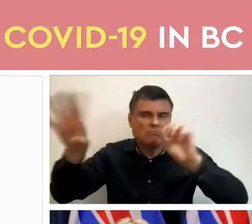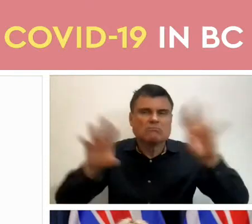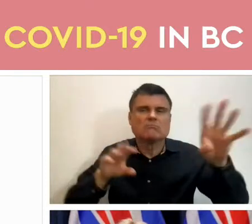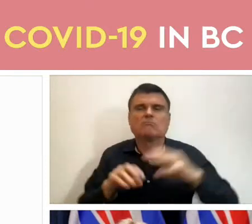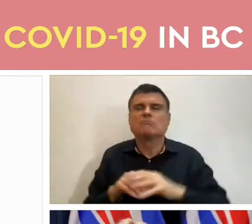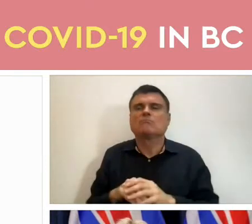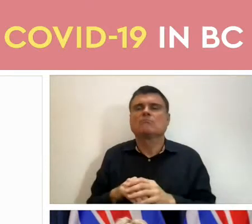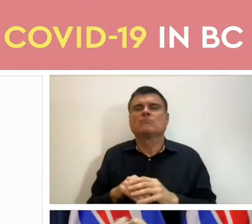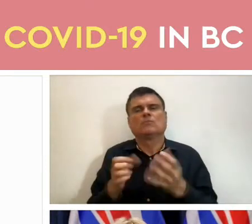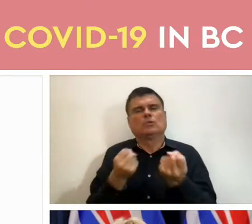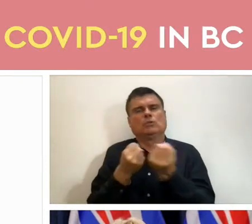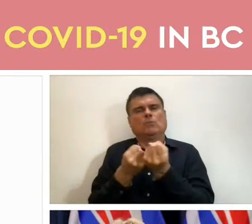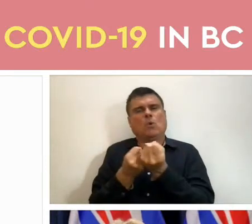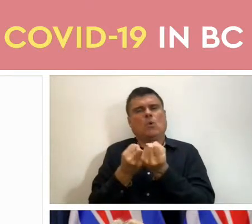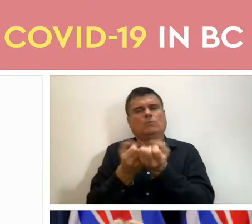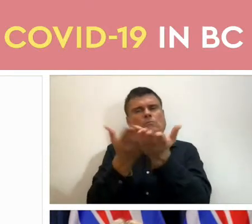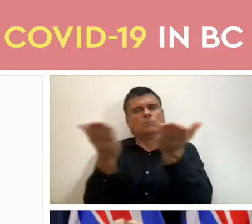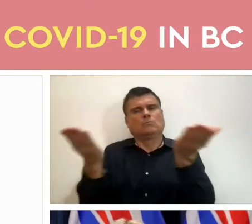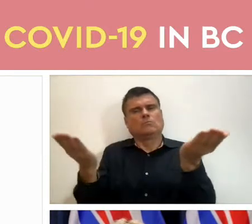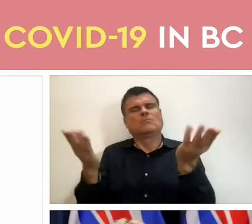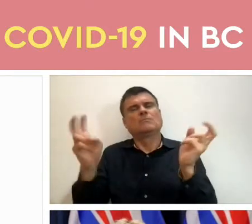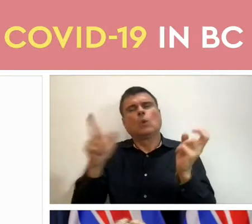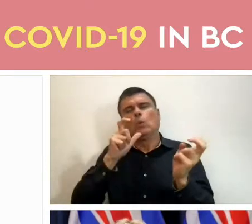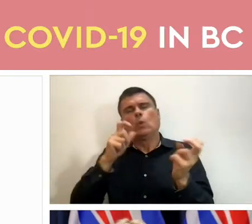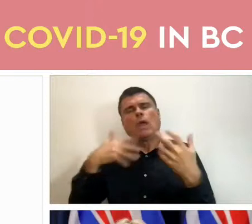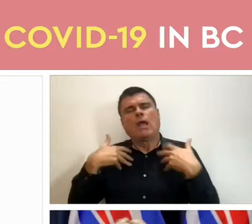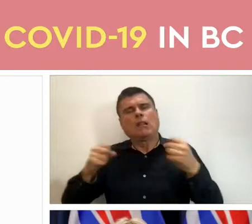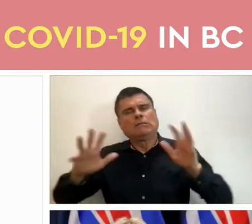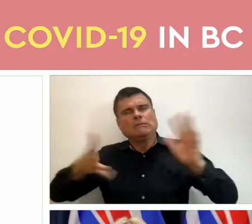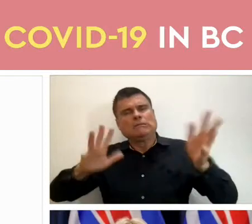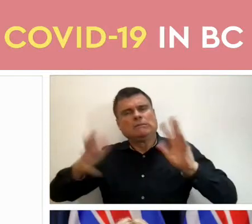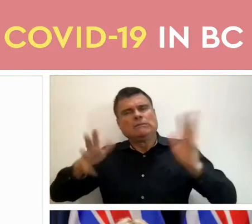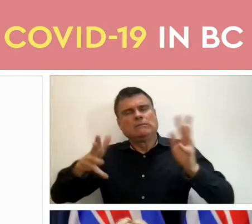of this is about having a